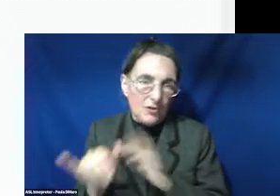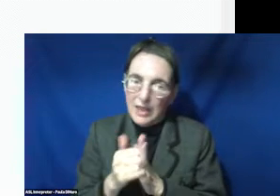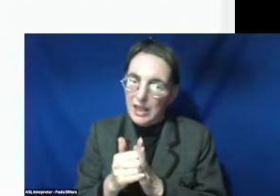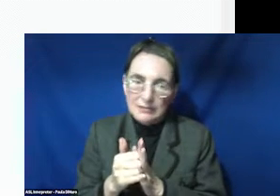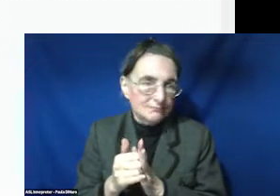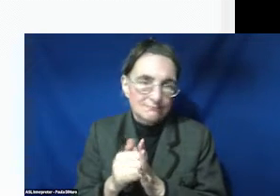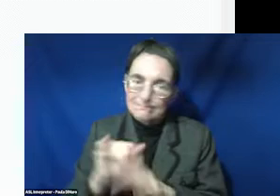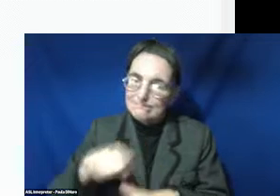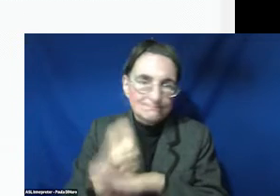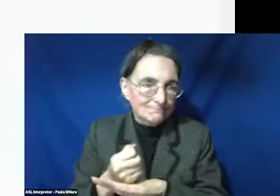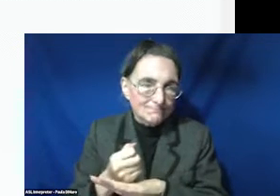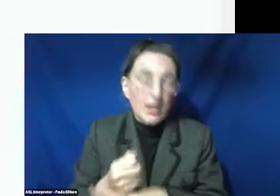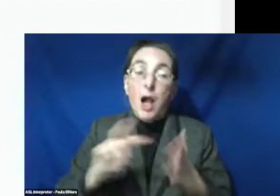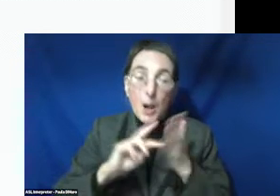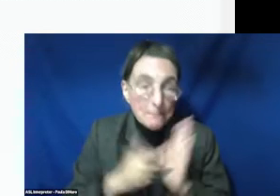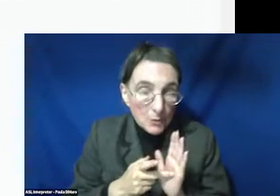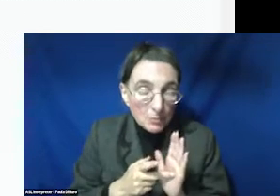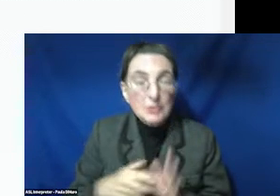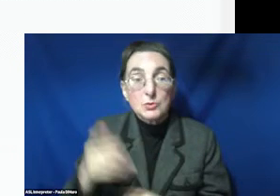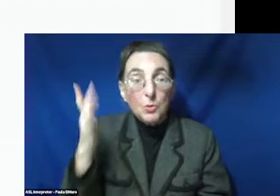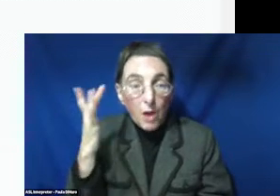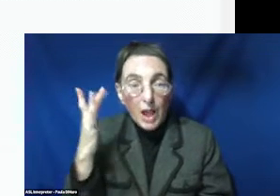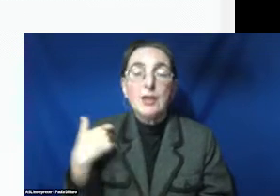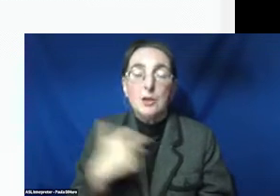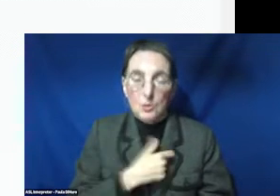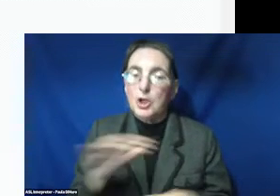This is on purpose because we are doing a lot of business checks.